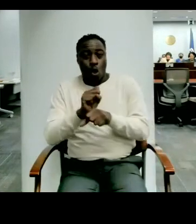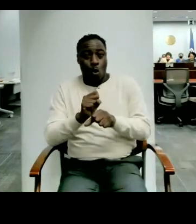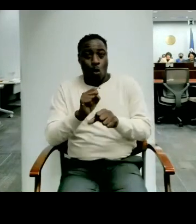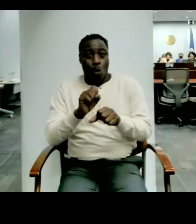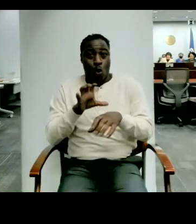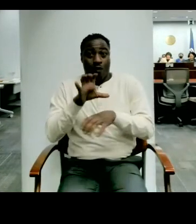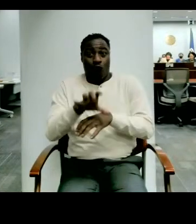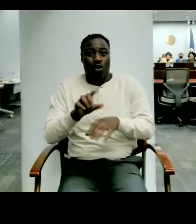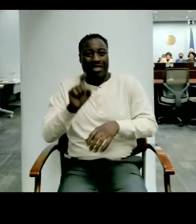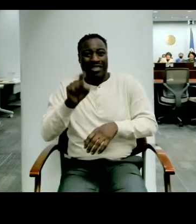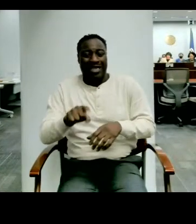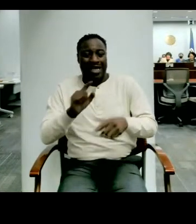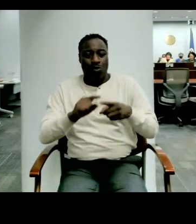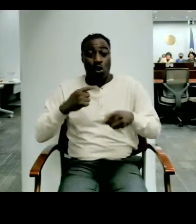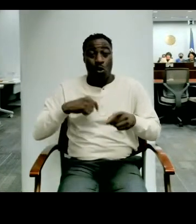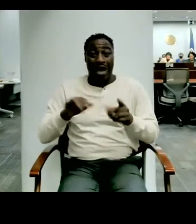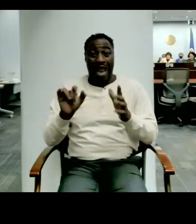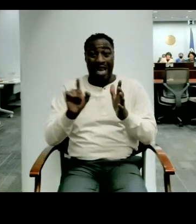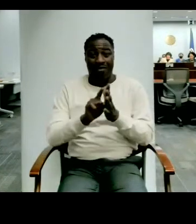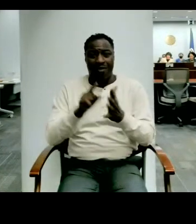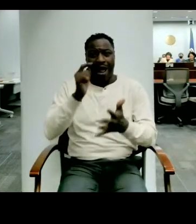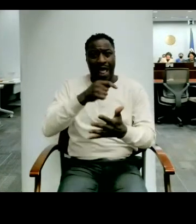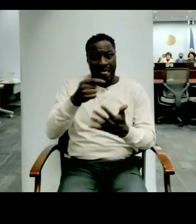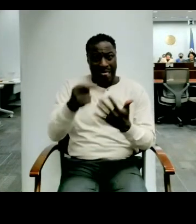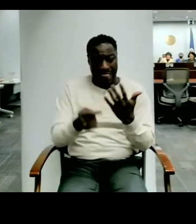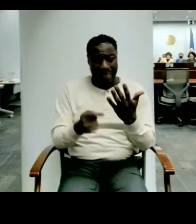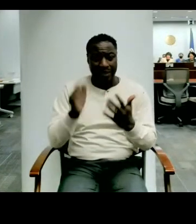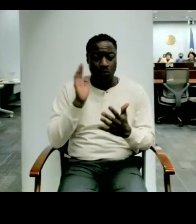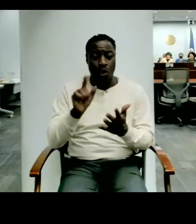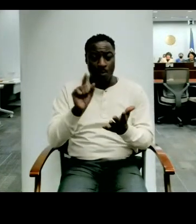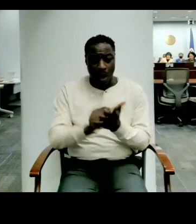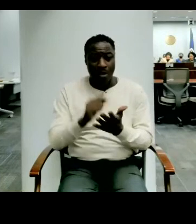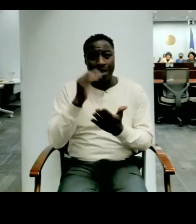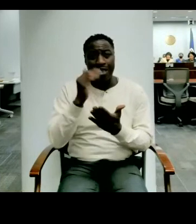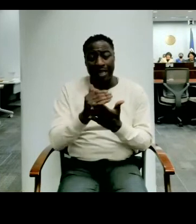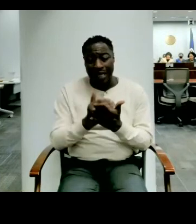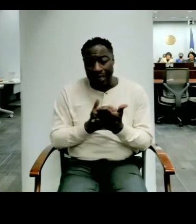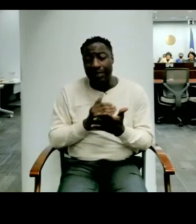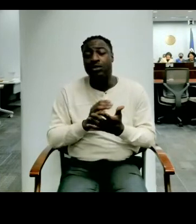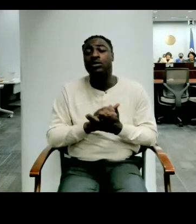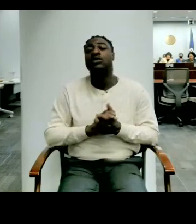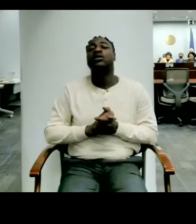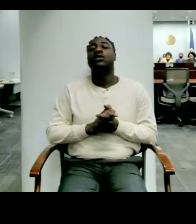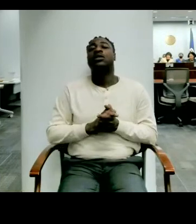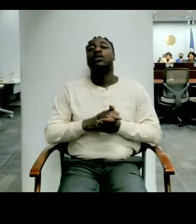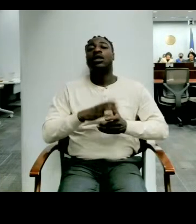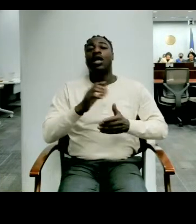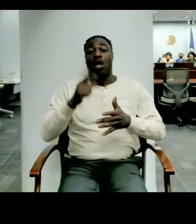So when we identify those we will publish them in final form at some point and what will happen